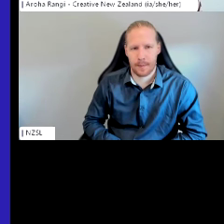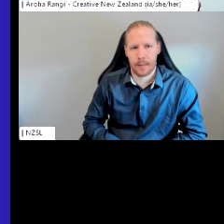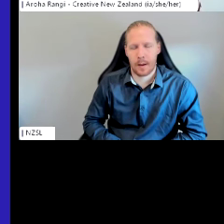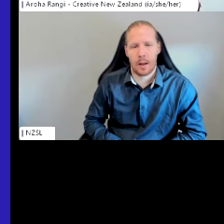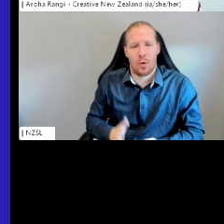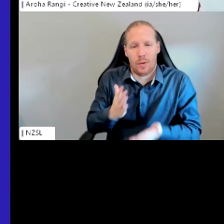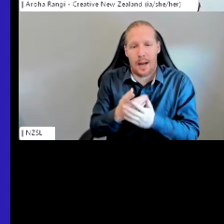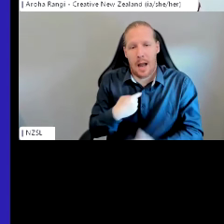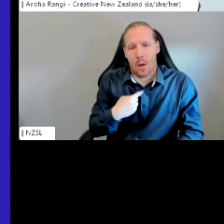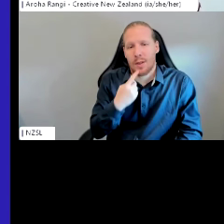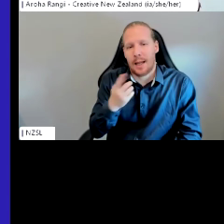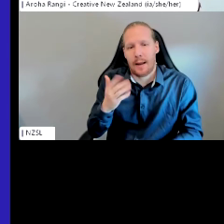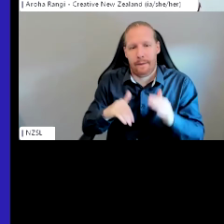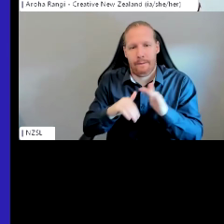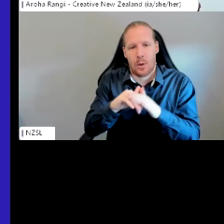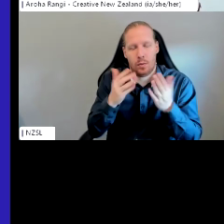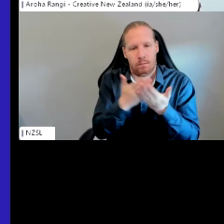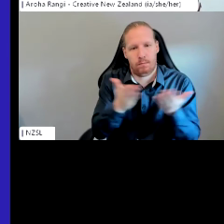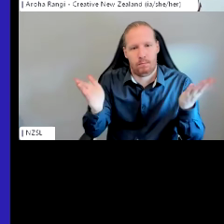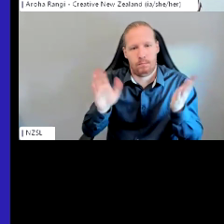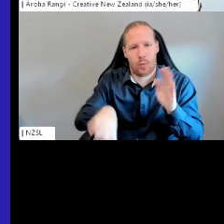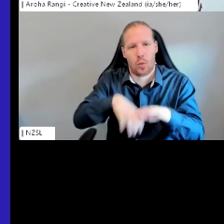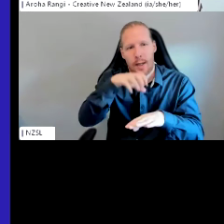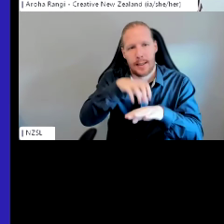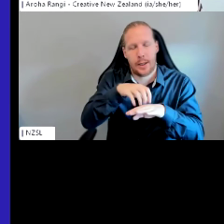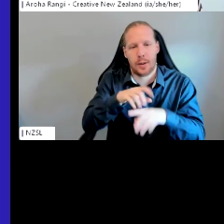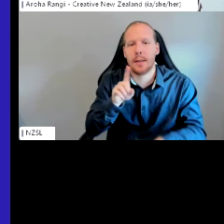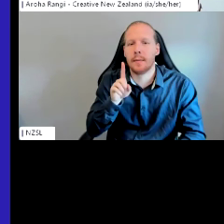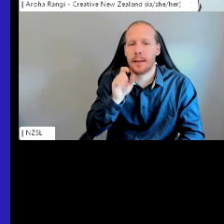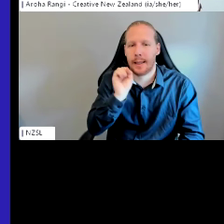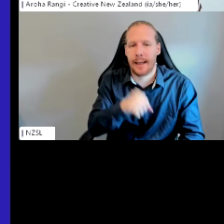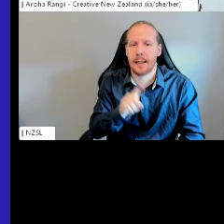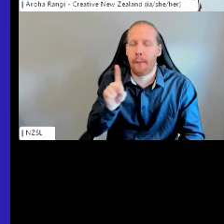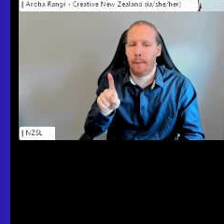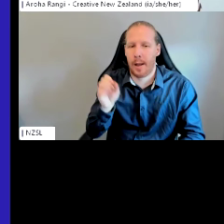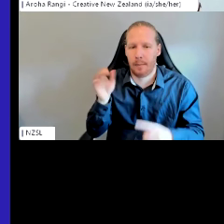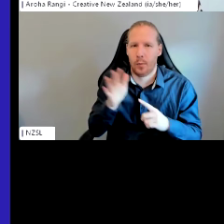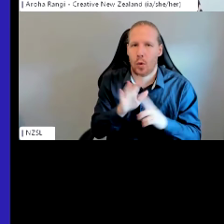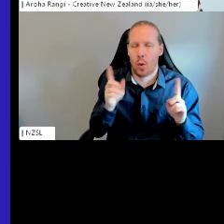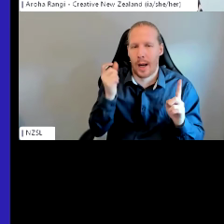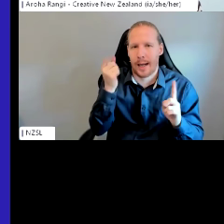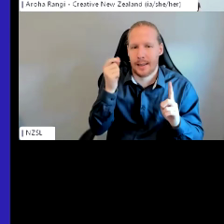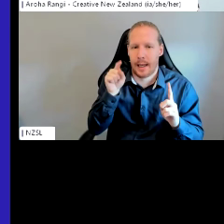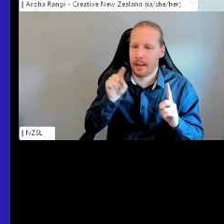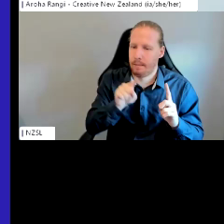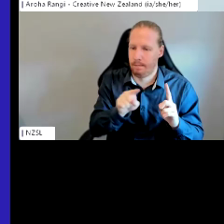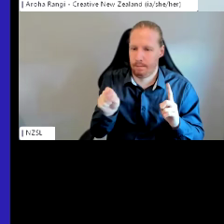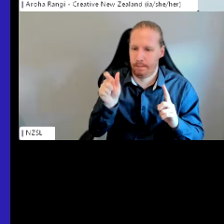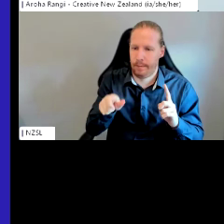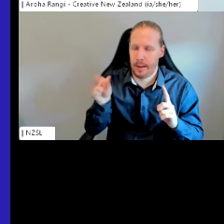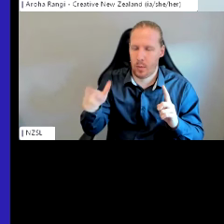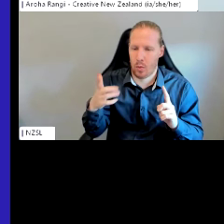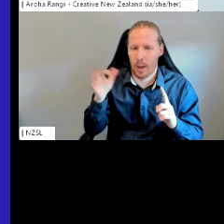I think it's understanding why people want to give. Um and um particularly at at um